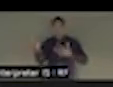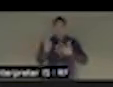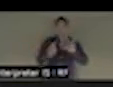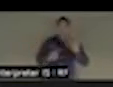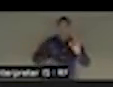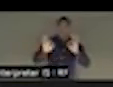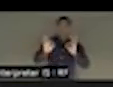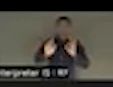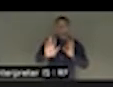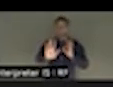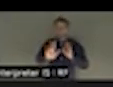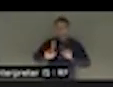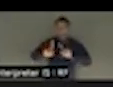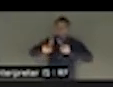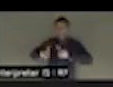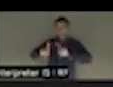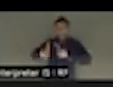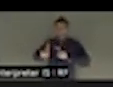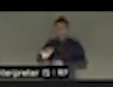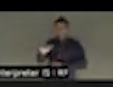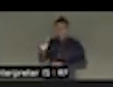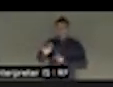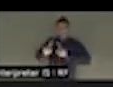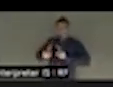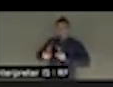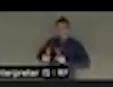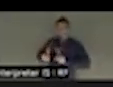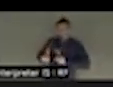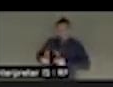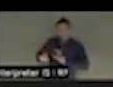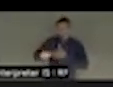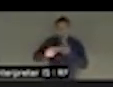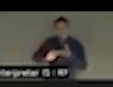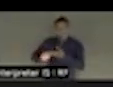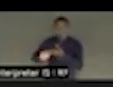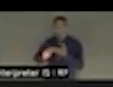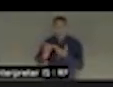that they needed captions would maybe appreciate it when it's provided to them.